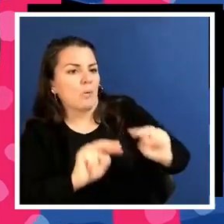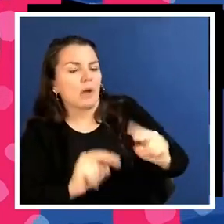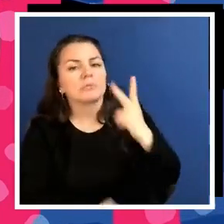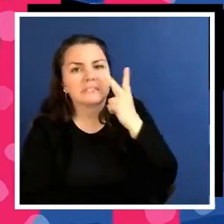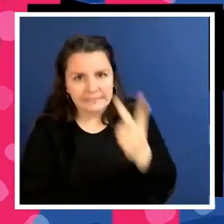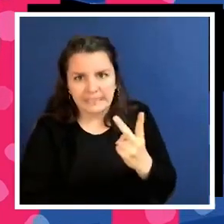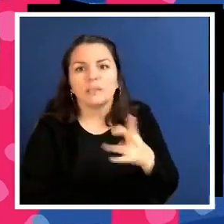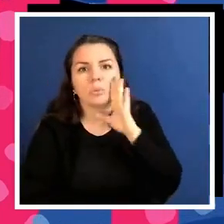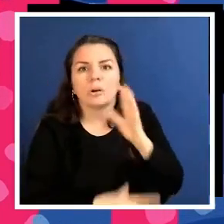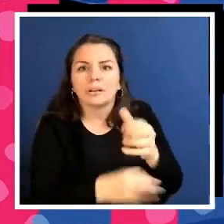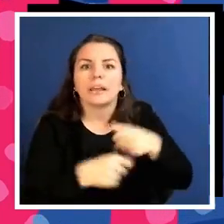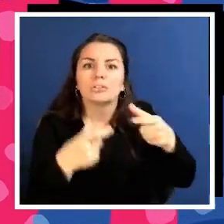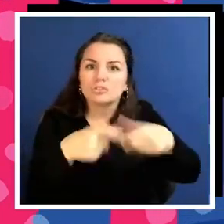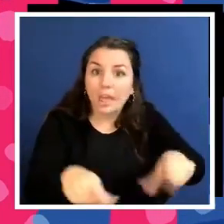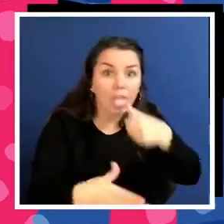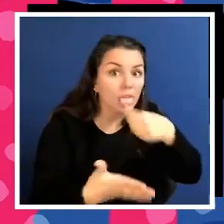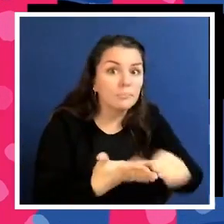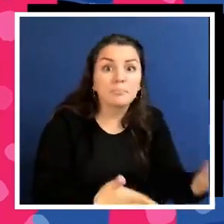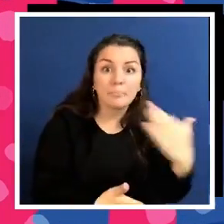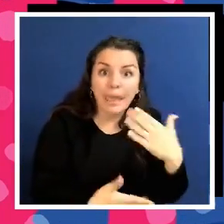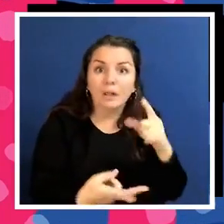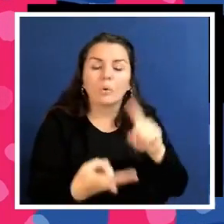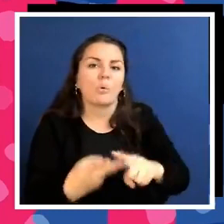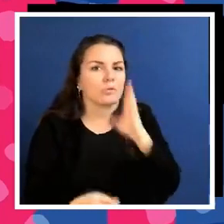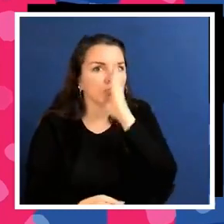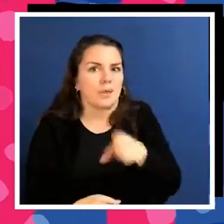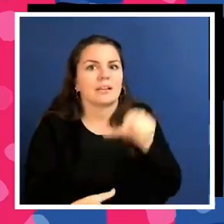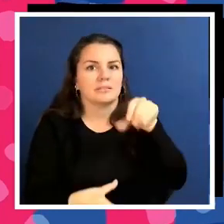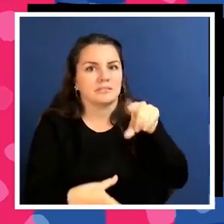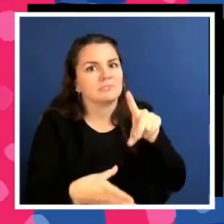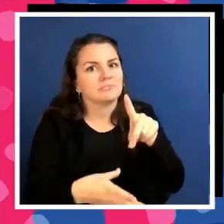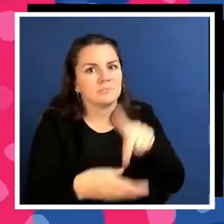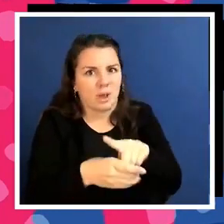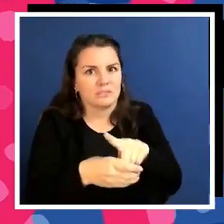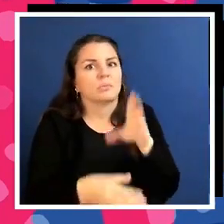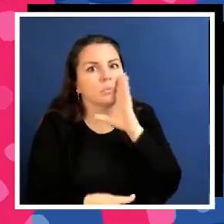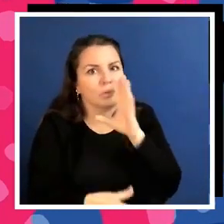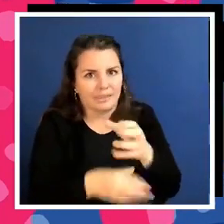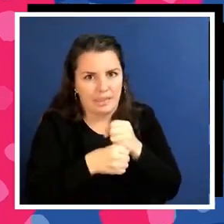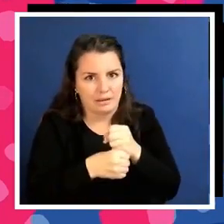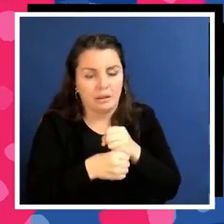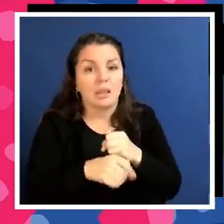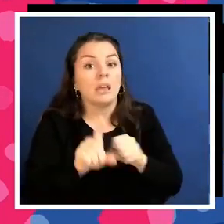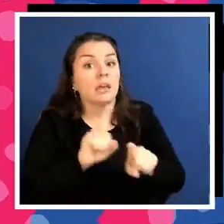I SWEAR, THIS IS REAL LIFE. IF YOU FILE TAXES WITHOUT A STIMULUS CHECK YOU CAN JUST SIT TIGHT, THE CHECK IS ON THE WAY.